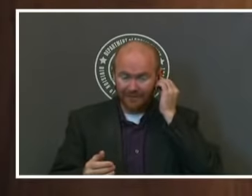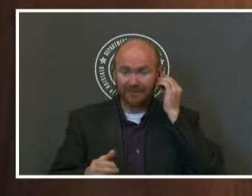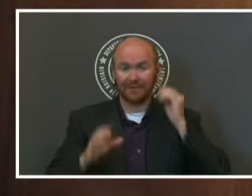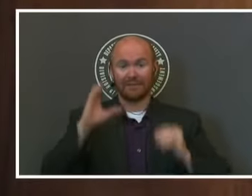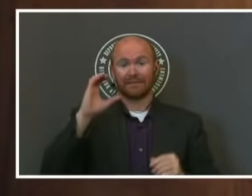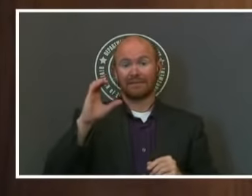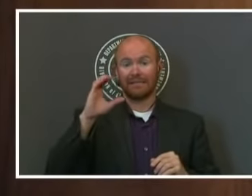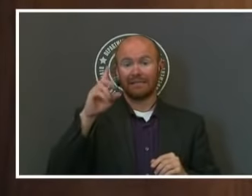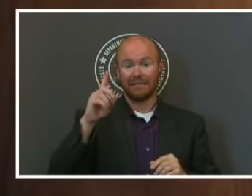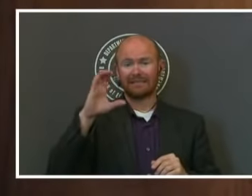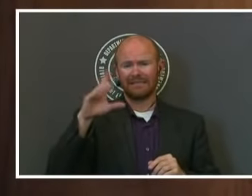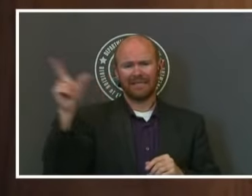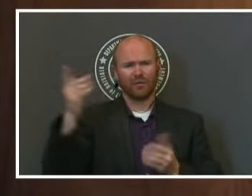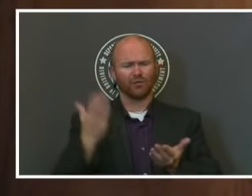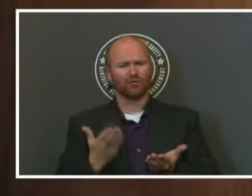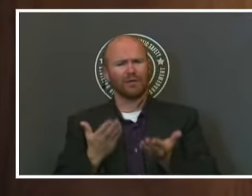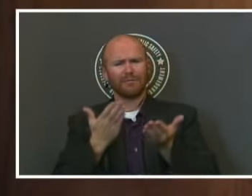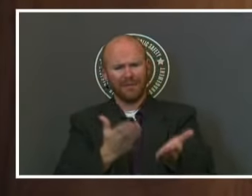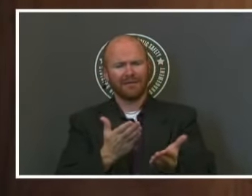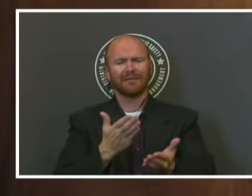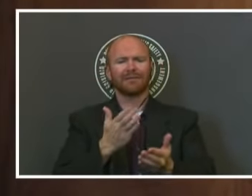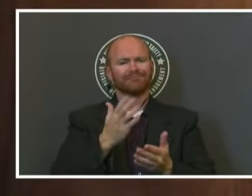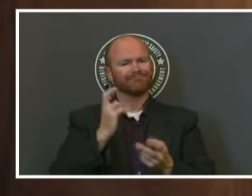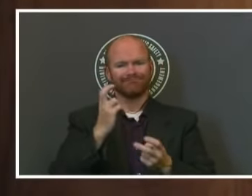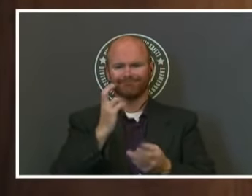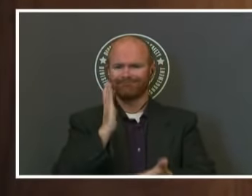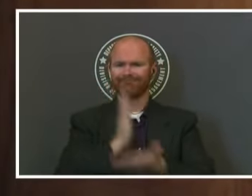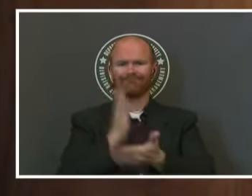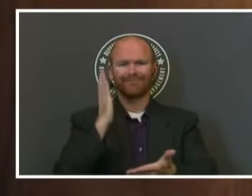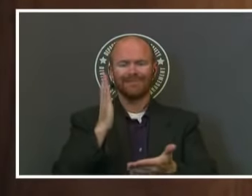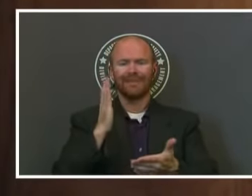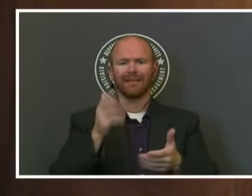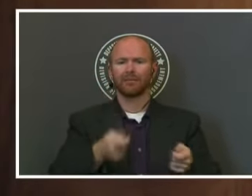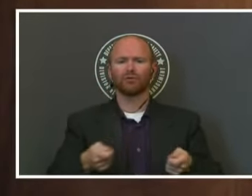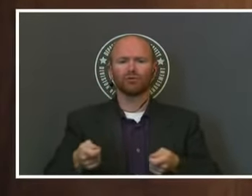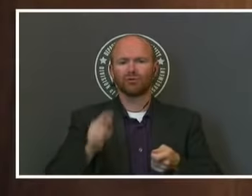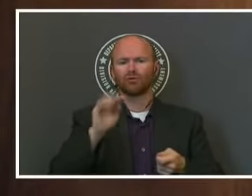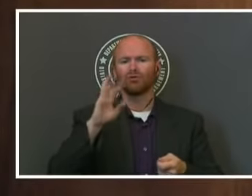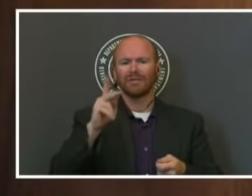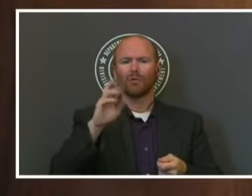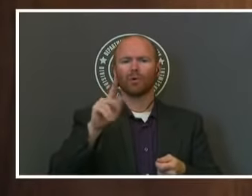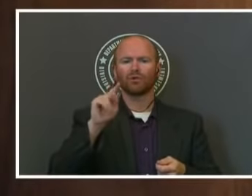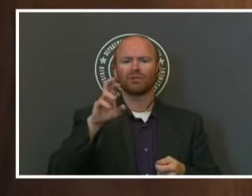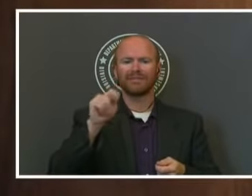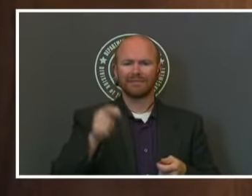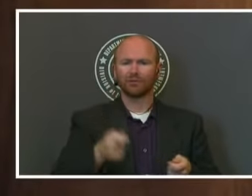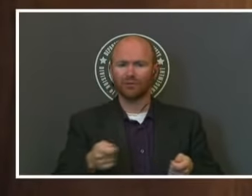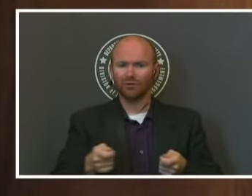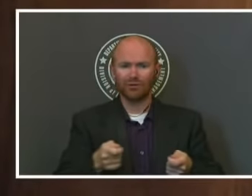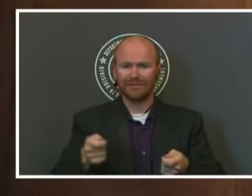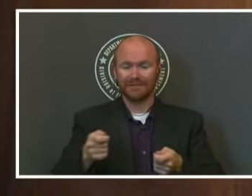avoid you trick or treating for Halloween this is coming up next